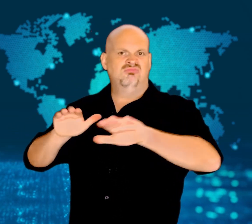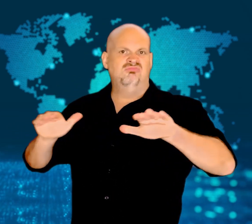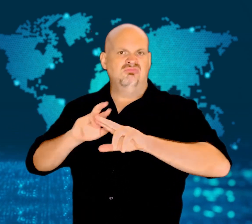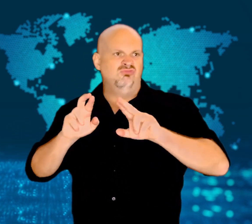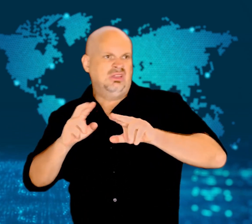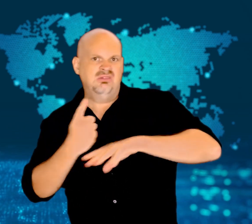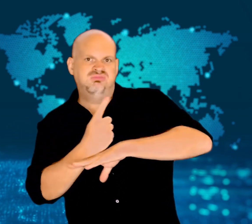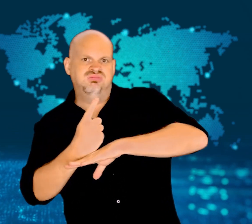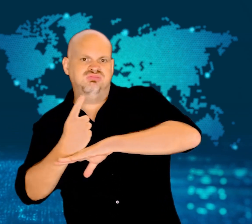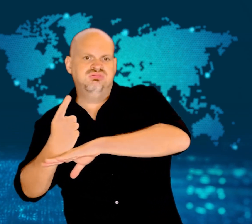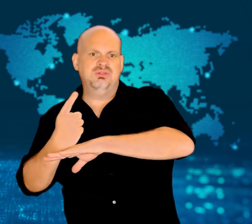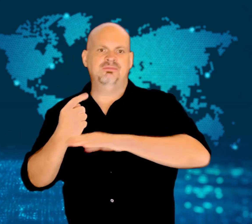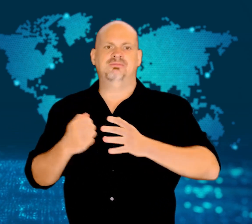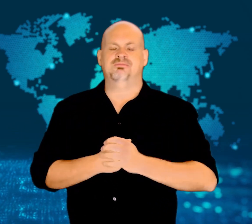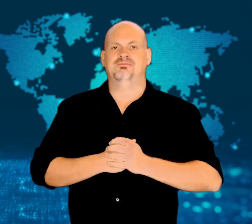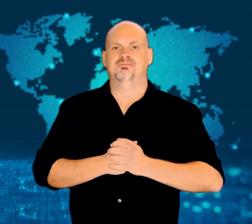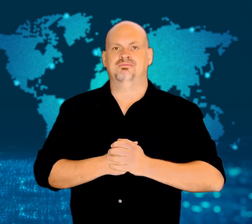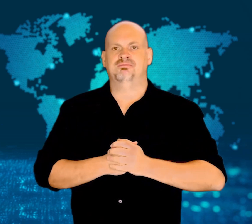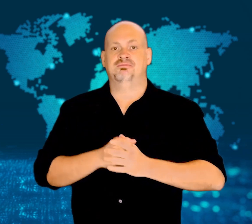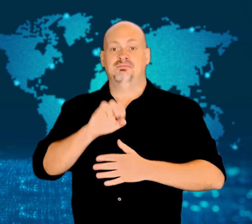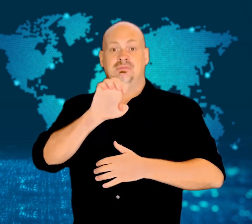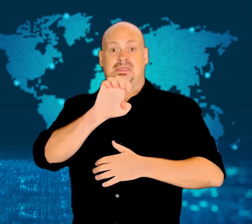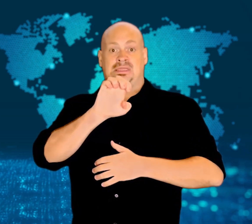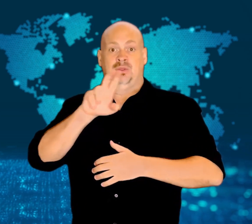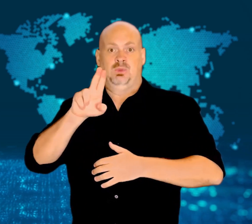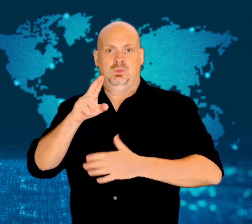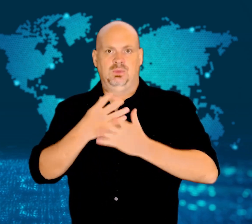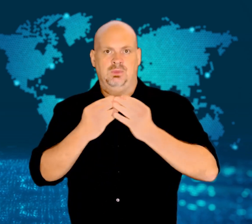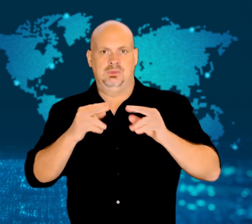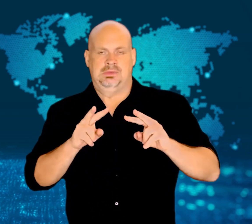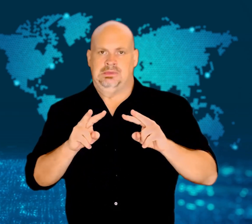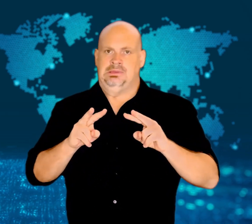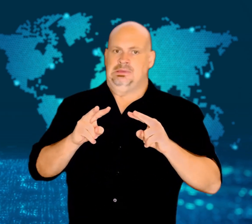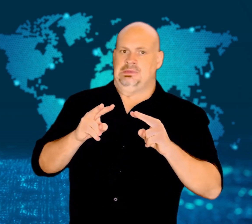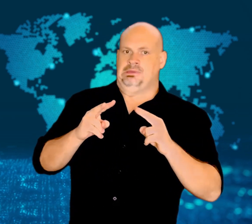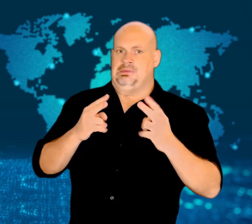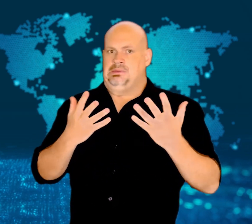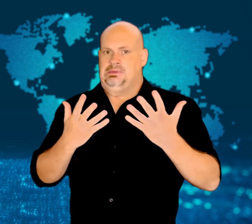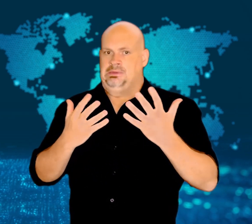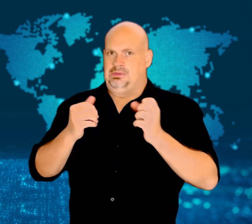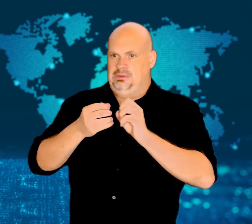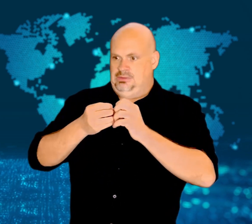Europeans are facing tension that escalation of the war could lead